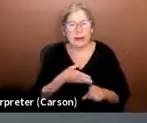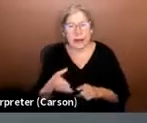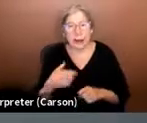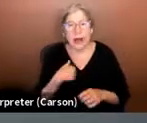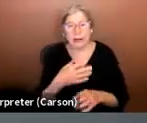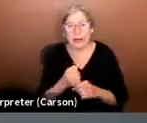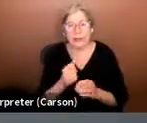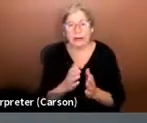requests was literal